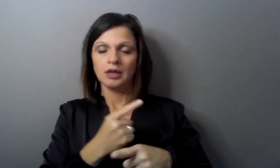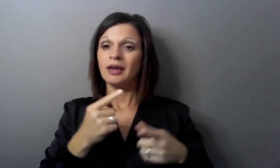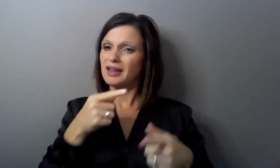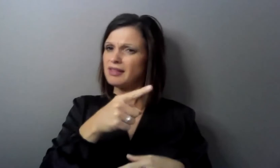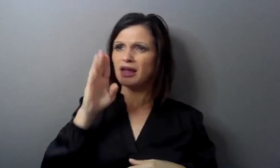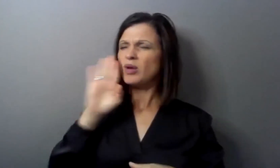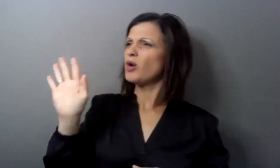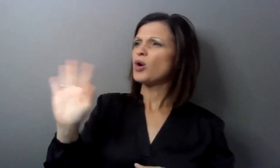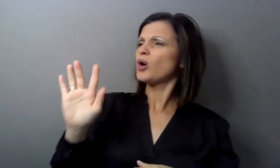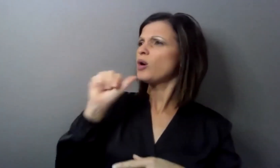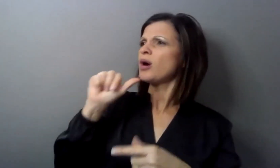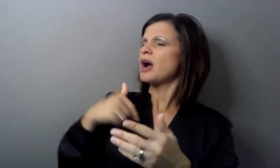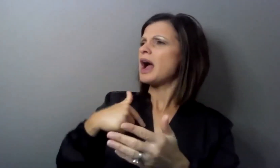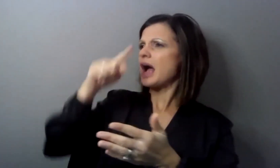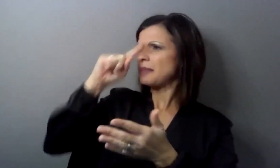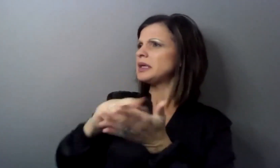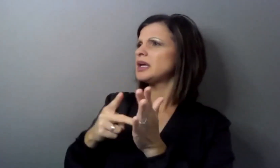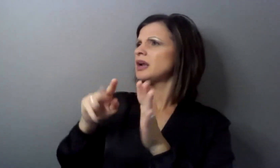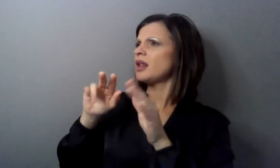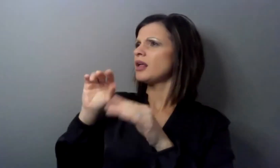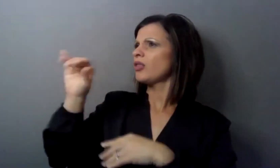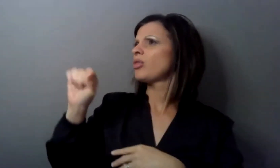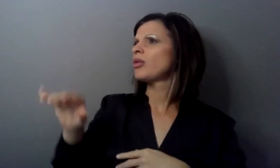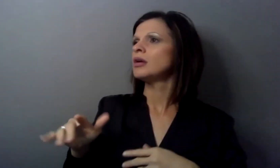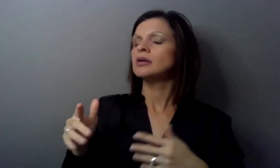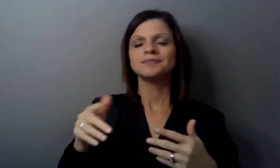and they will correct you if you're not hearing what they're saying. I think that helps a lot.